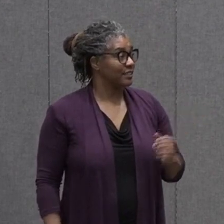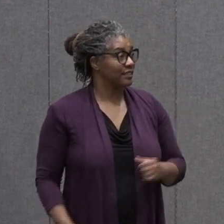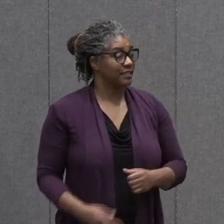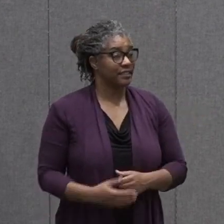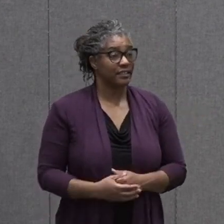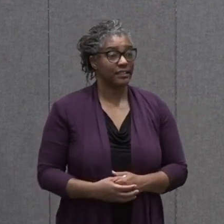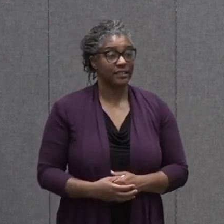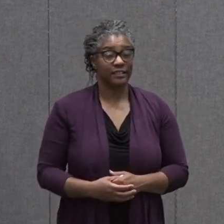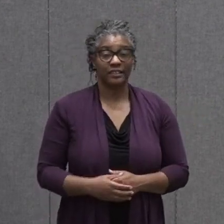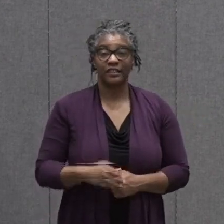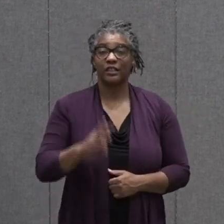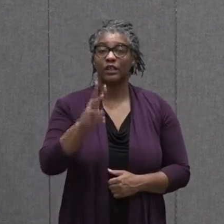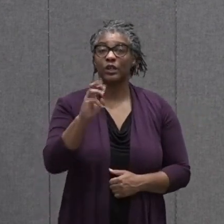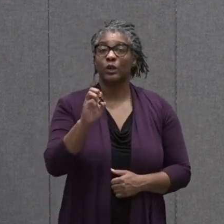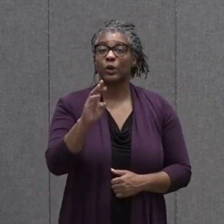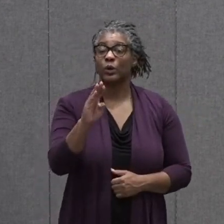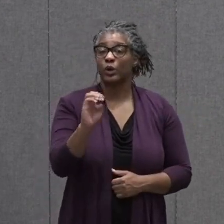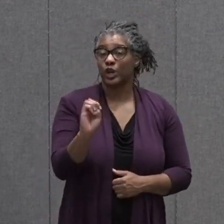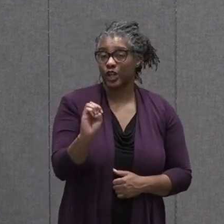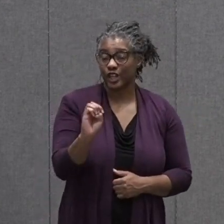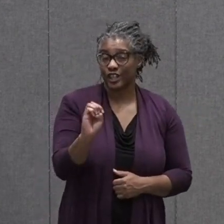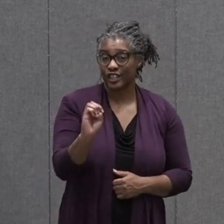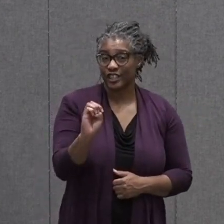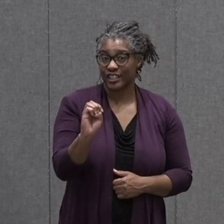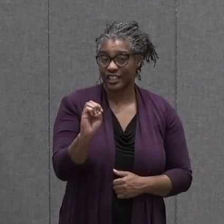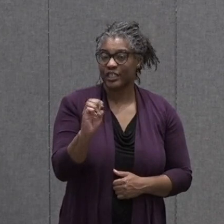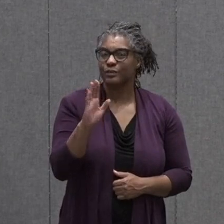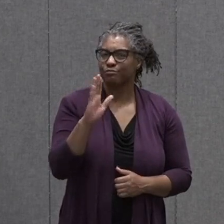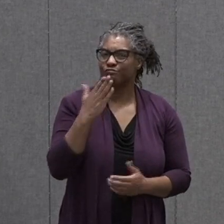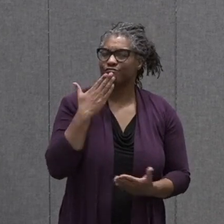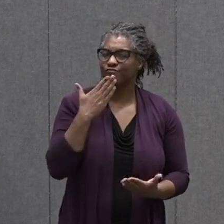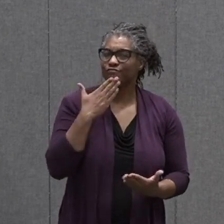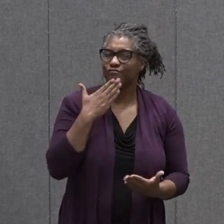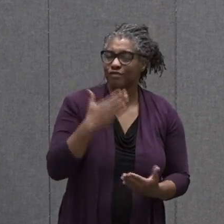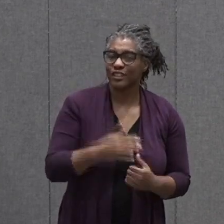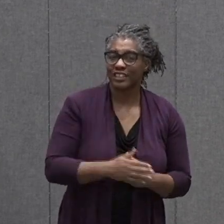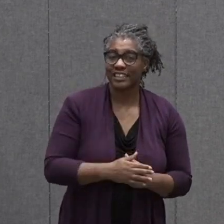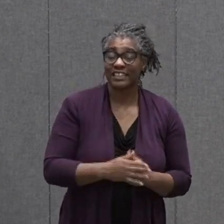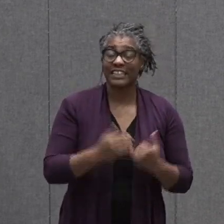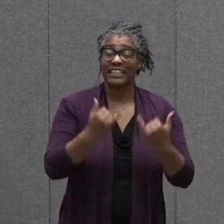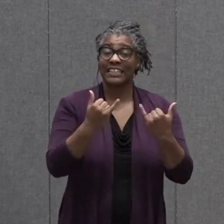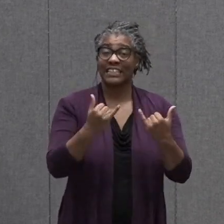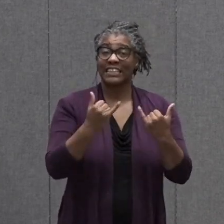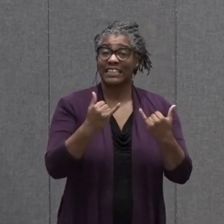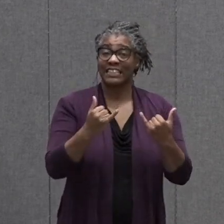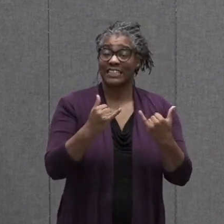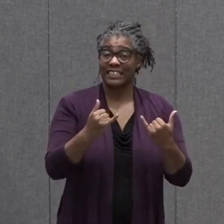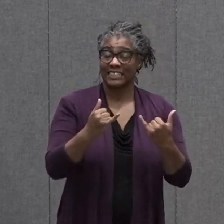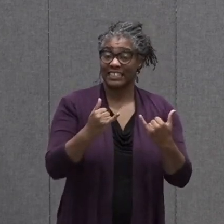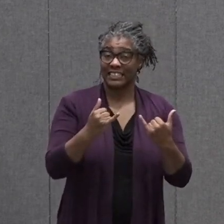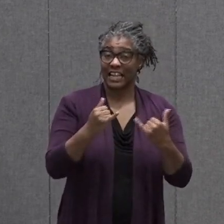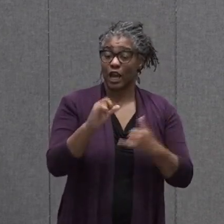we're. Very good. Now we can skywrite this word, were.